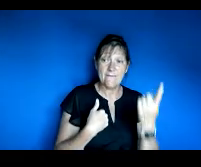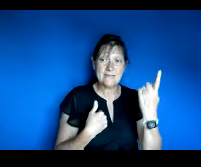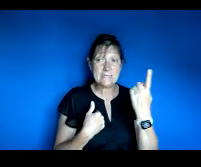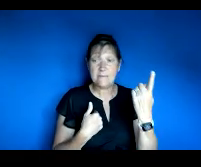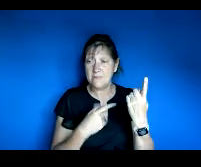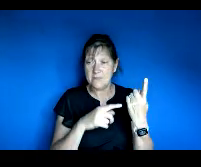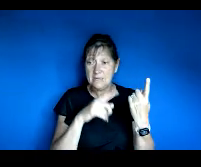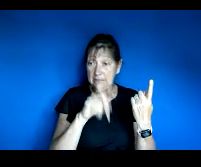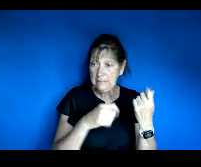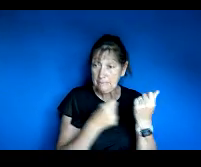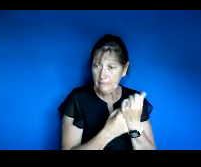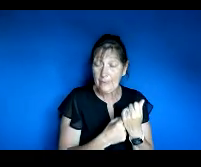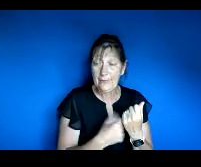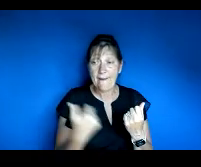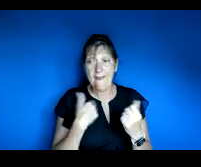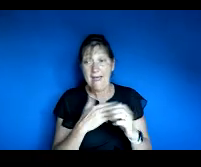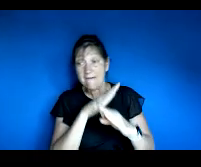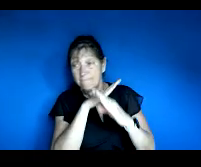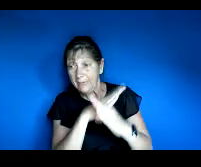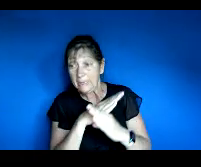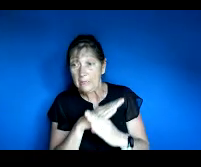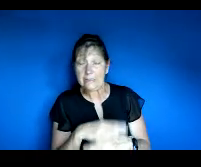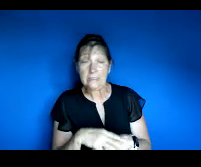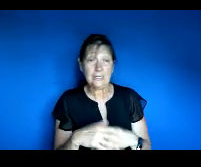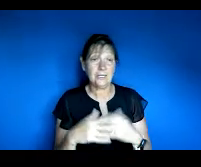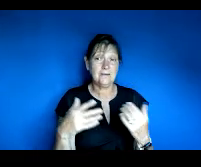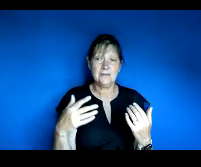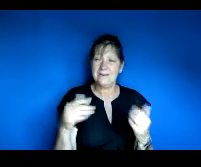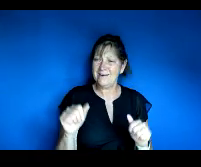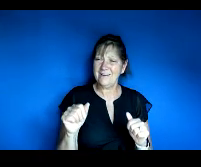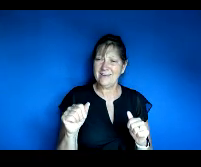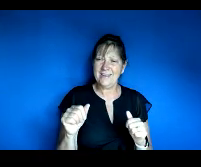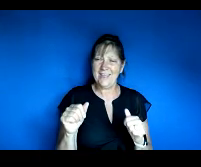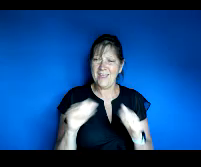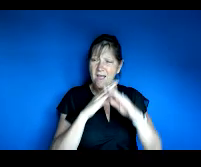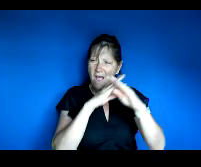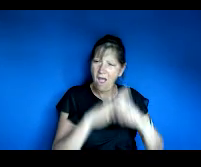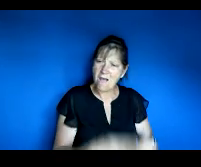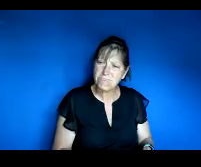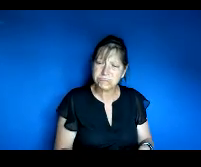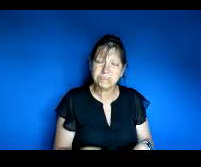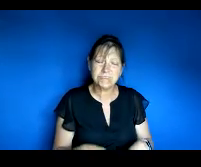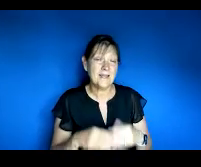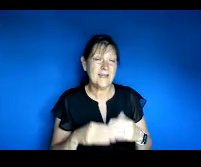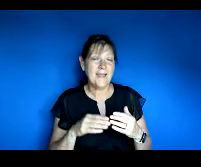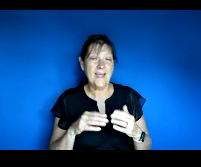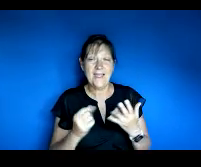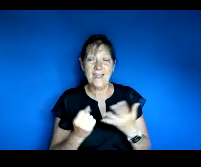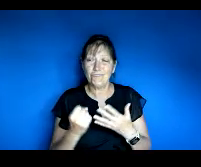or a barrier to accessing things can move beyond that, so that they can take this journey at UVM with us.